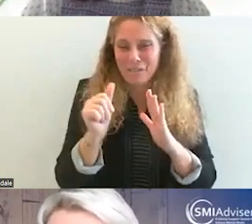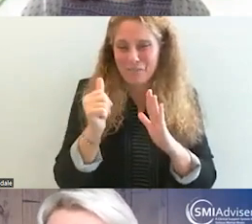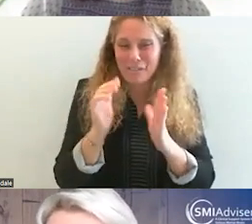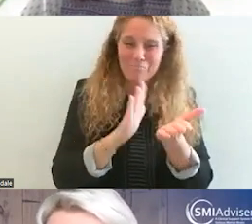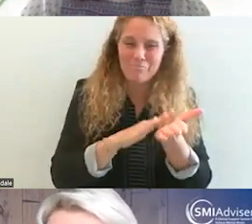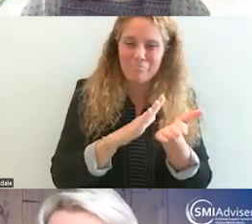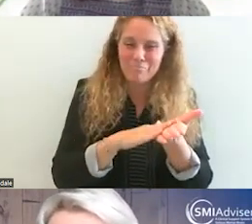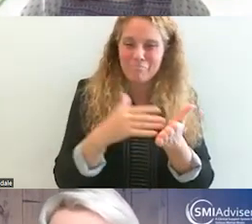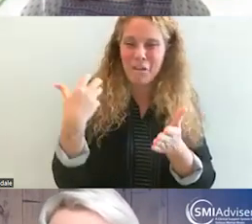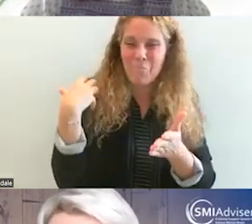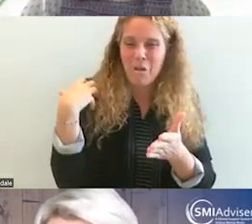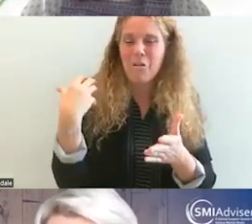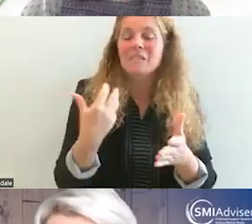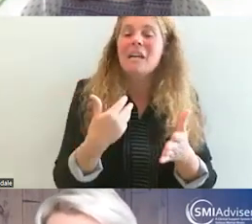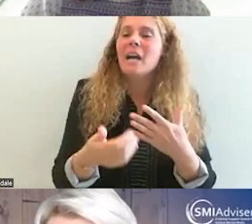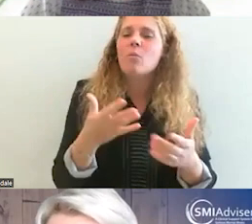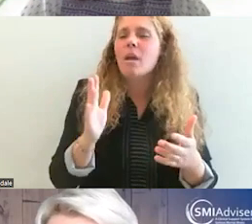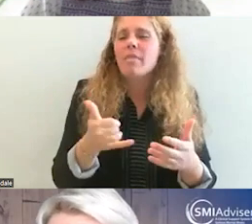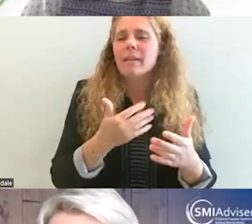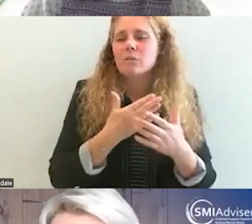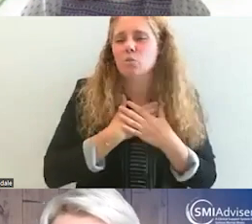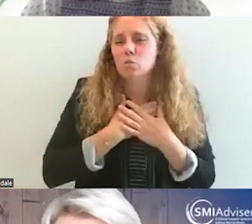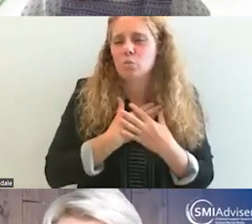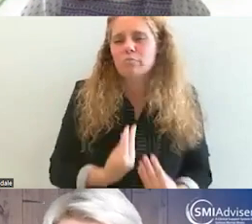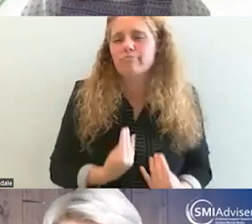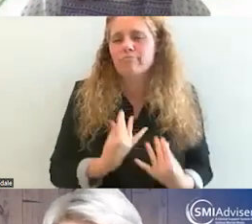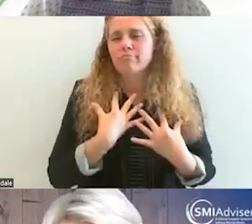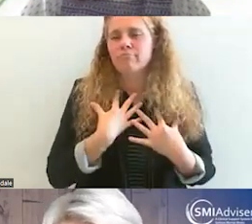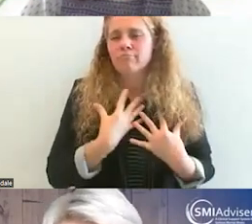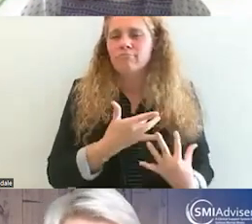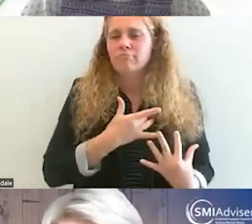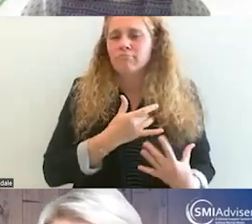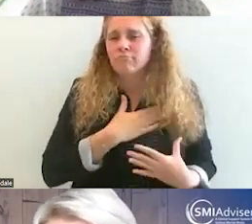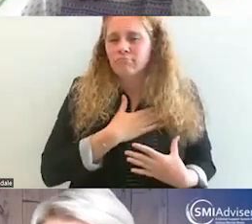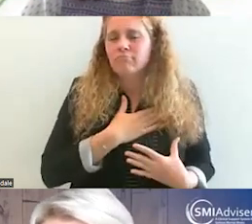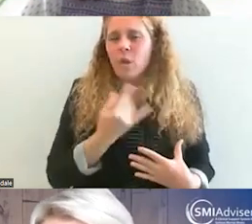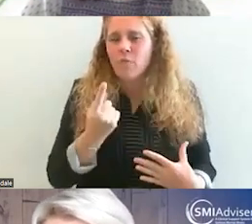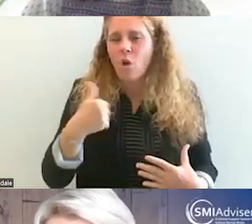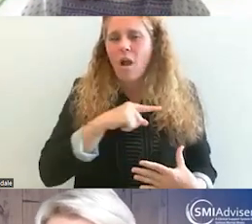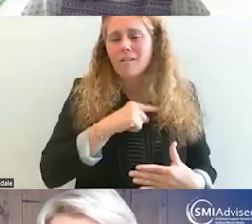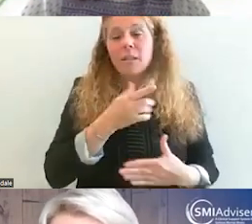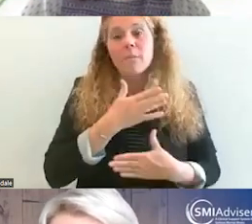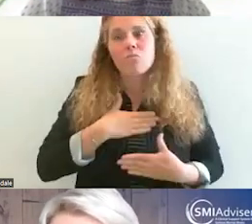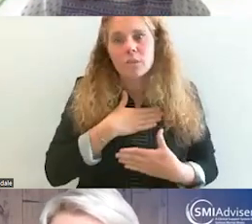IS REALLY HEARTENING TO THE REST OF US. I REALLY APPRECIATE YOU SPEAKING TODAY.